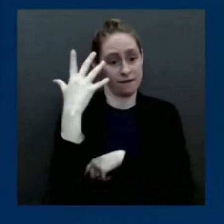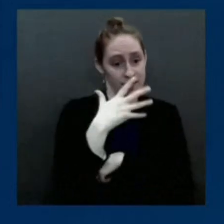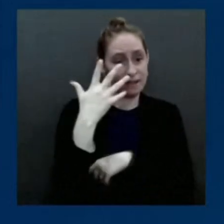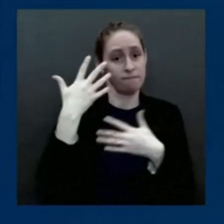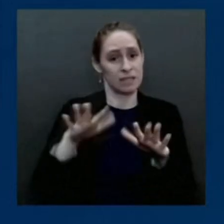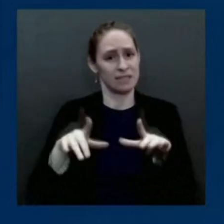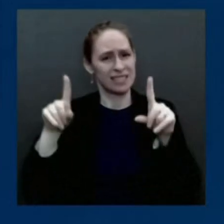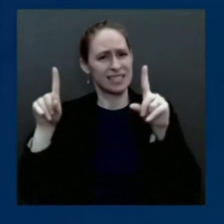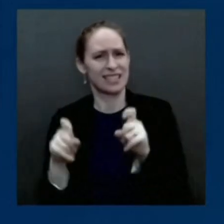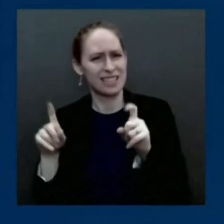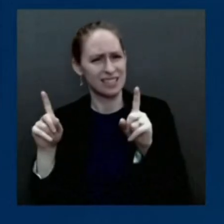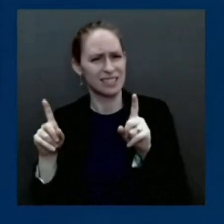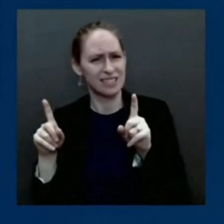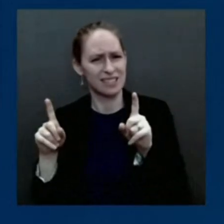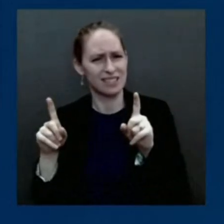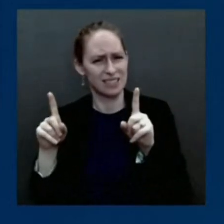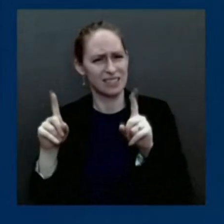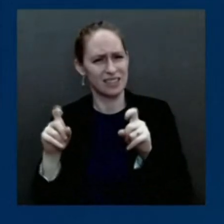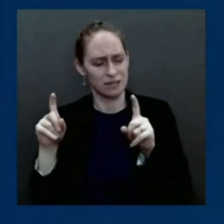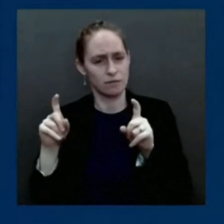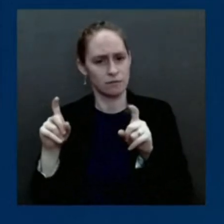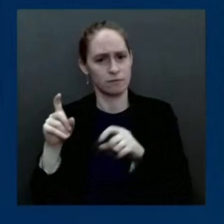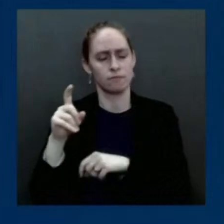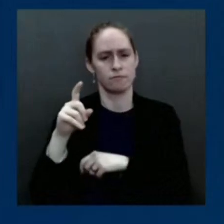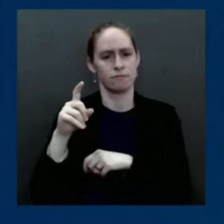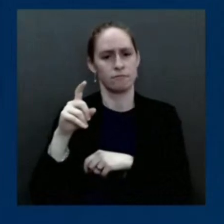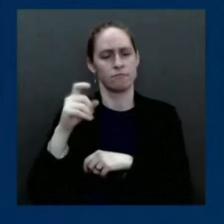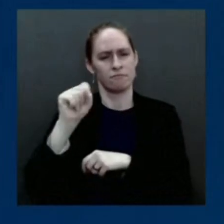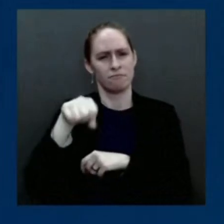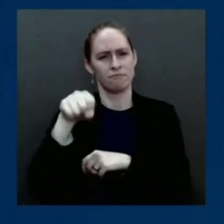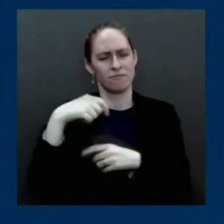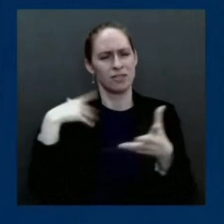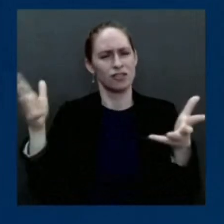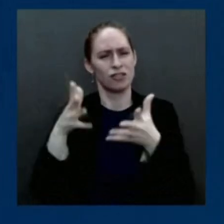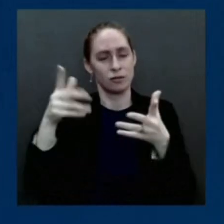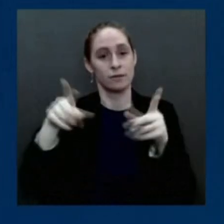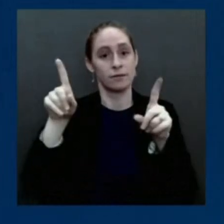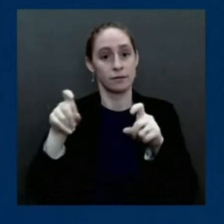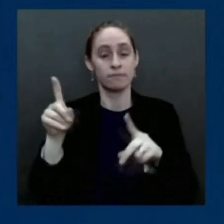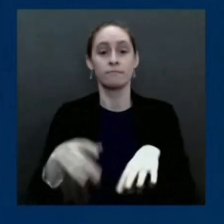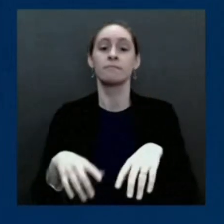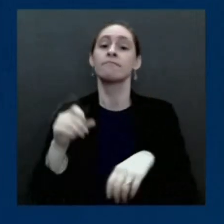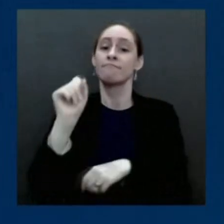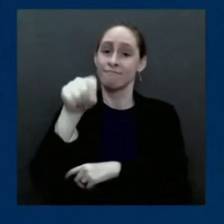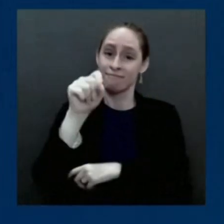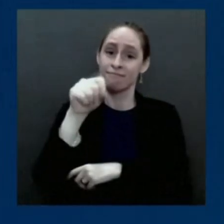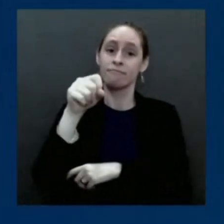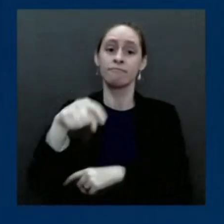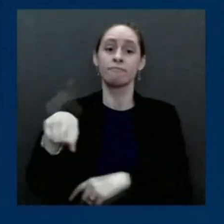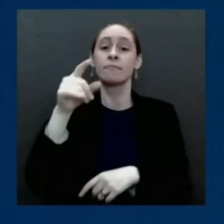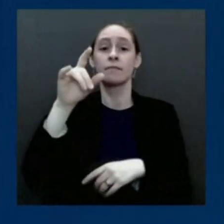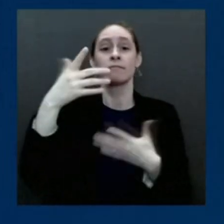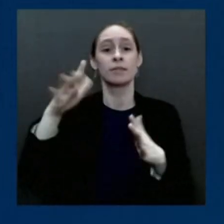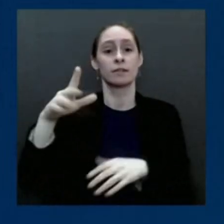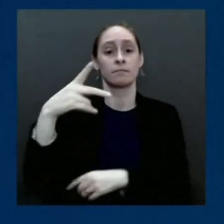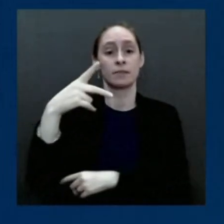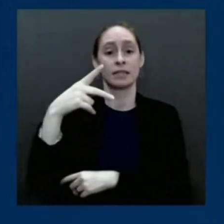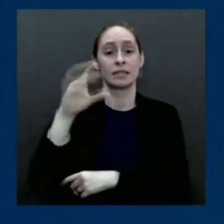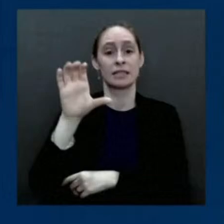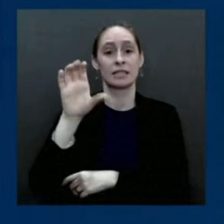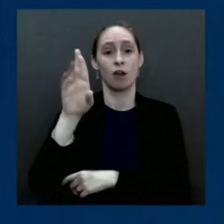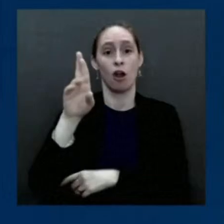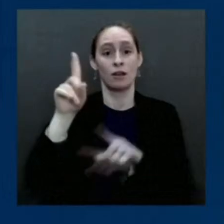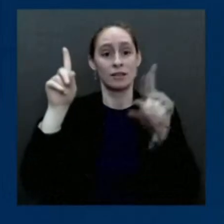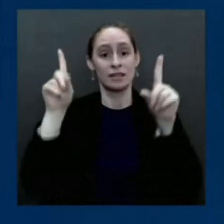THOSE WHO ARE INFECTED.